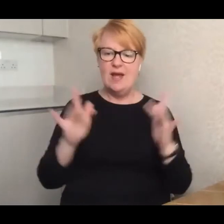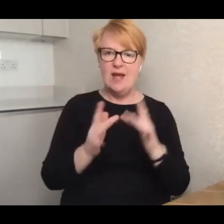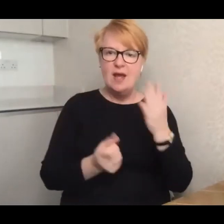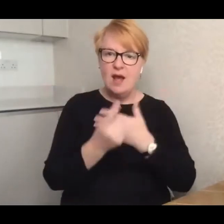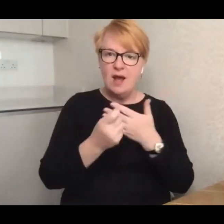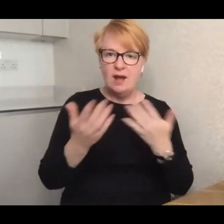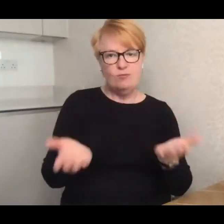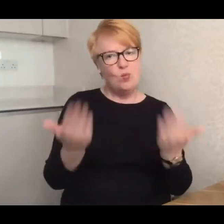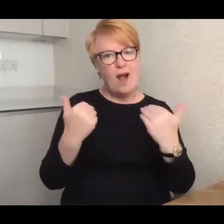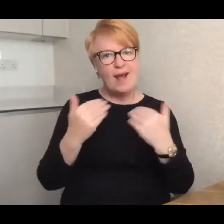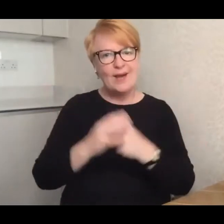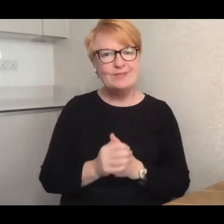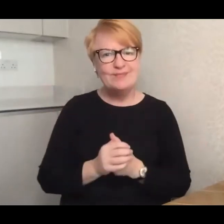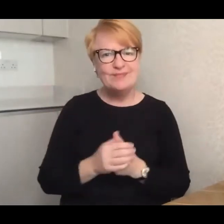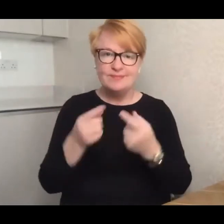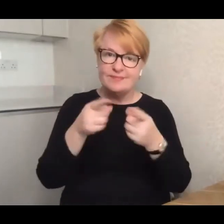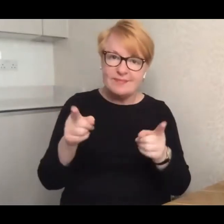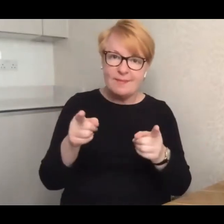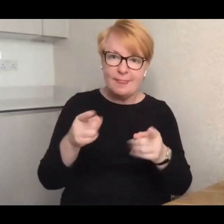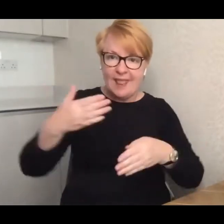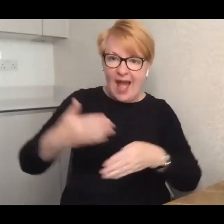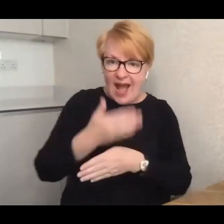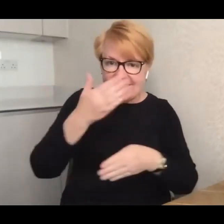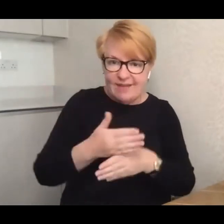active and or interested in the expanded field of public art.